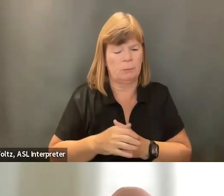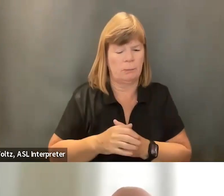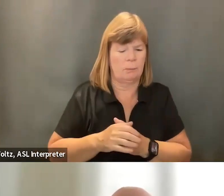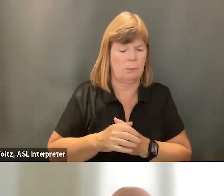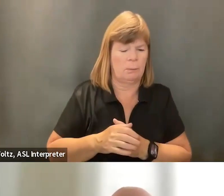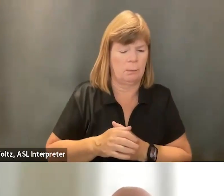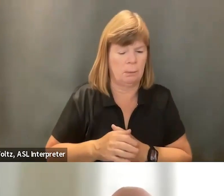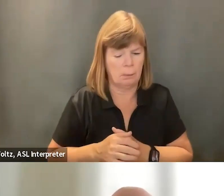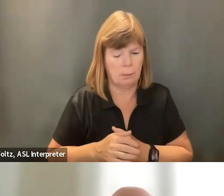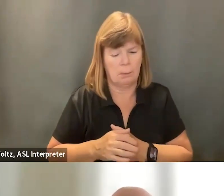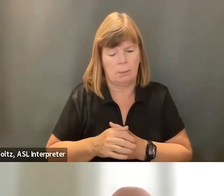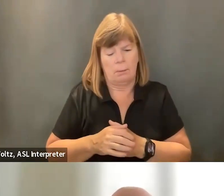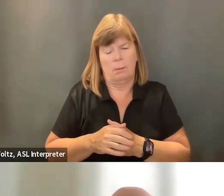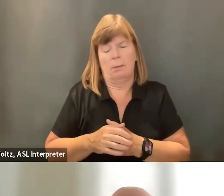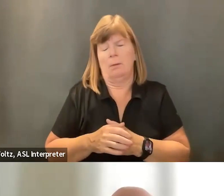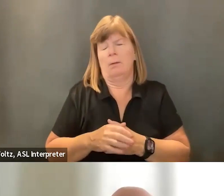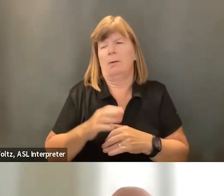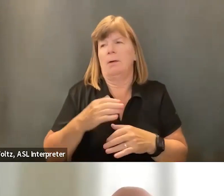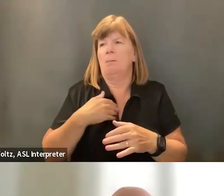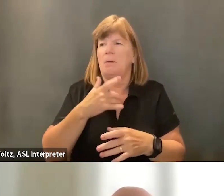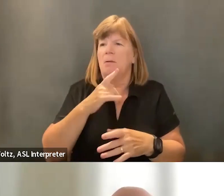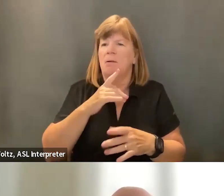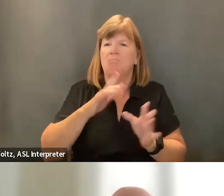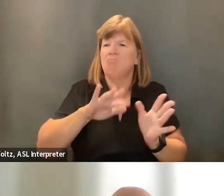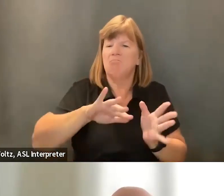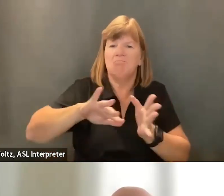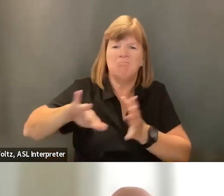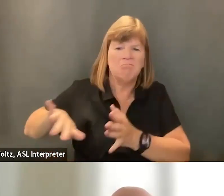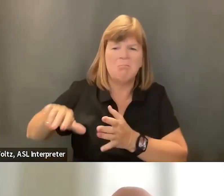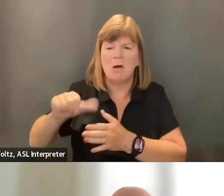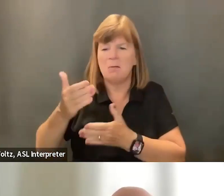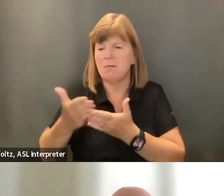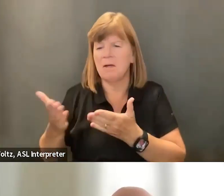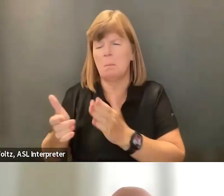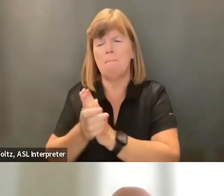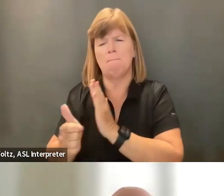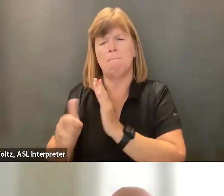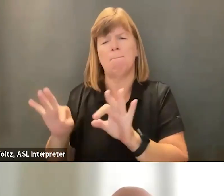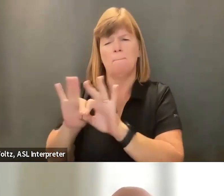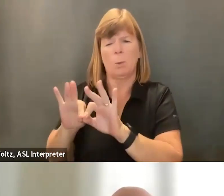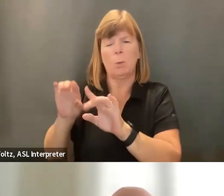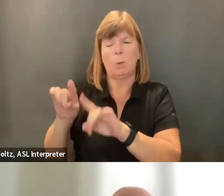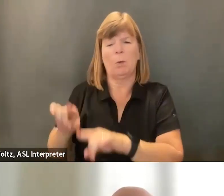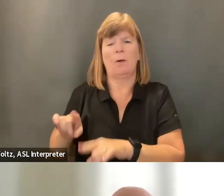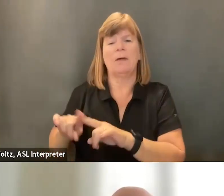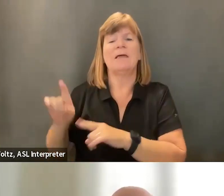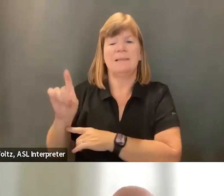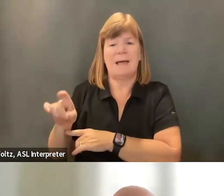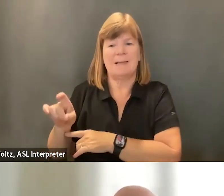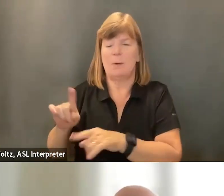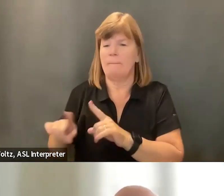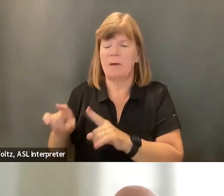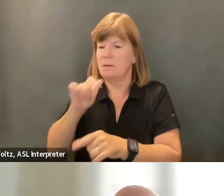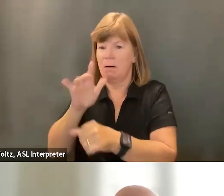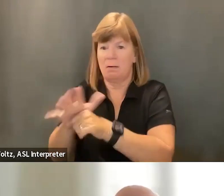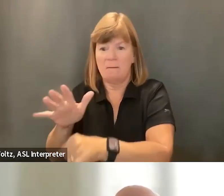here or phonemic awareness those are important skills but they're necessary but not sufficient to